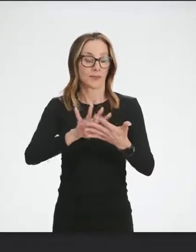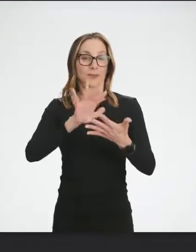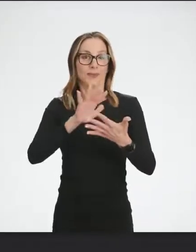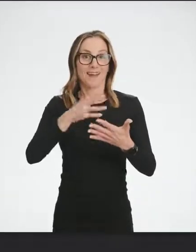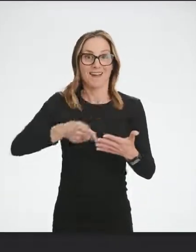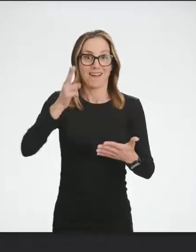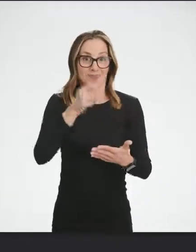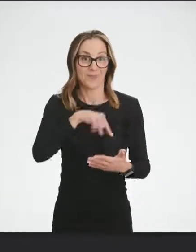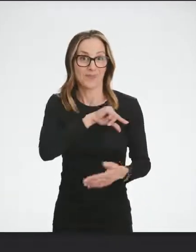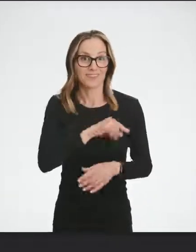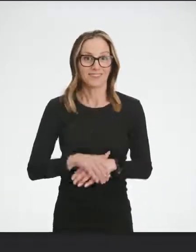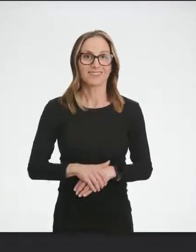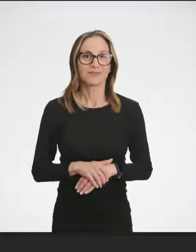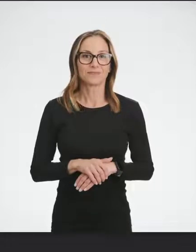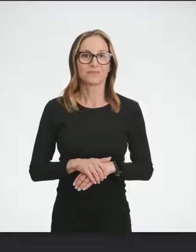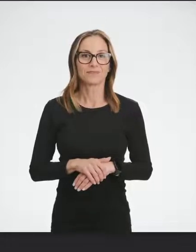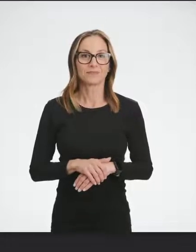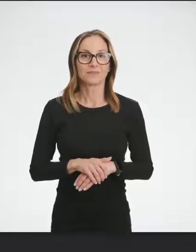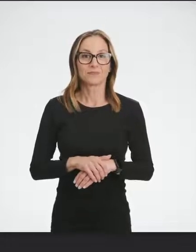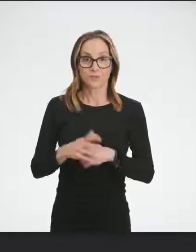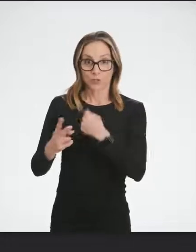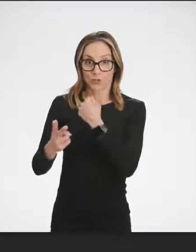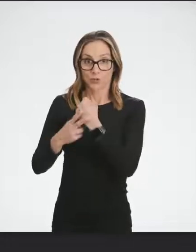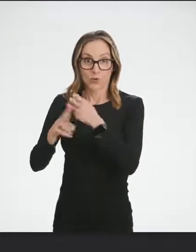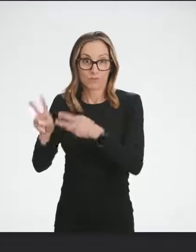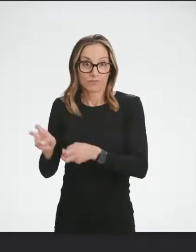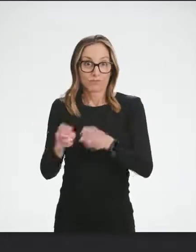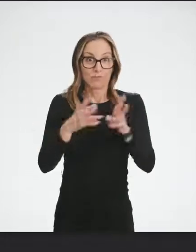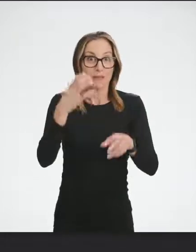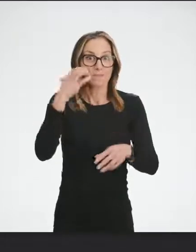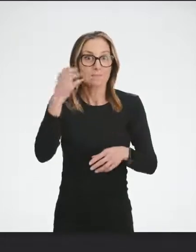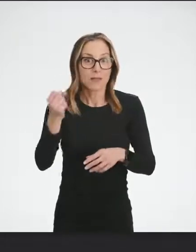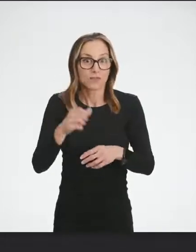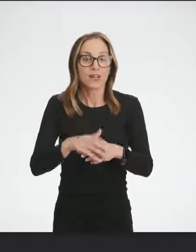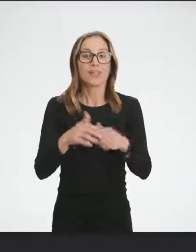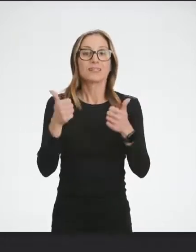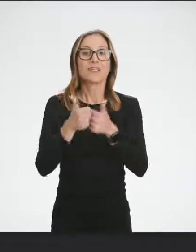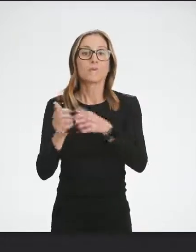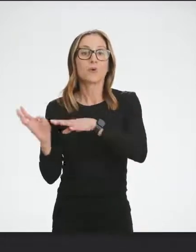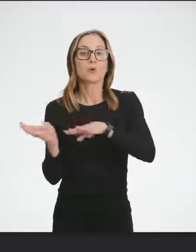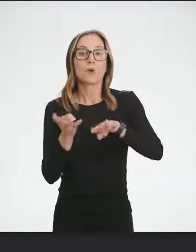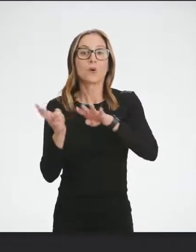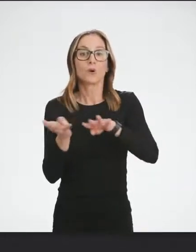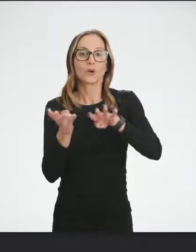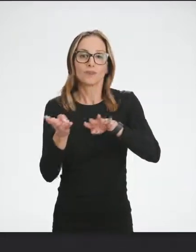In addition to moving resources from storage to memory, game loading is also about shader compilation.